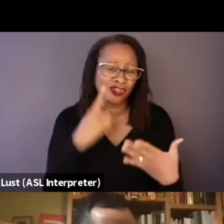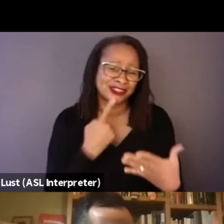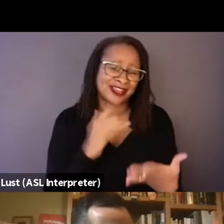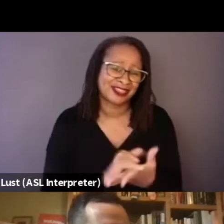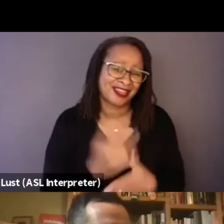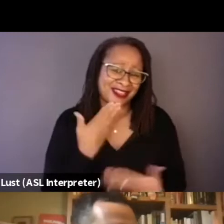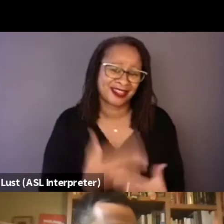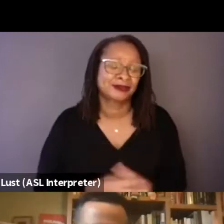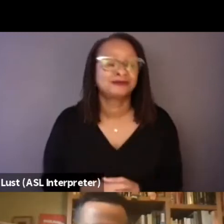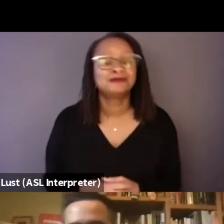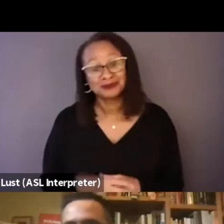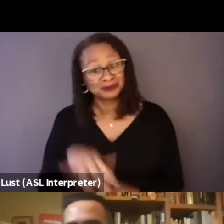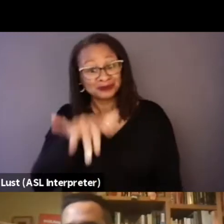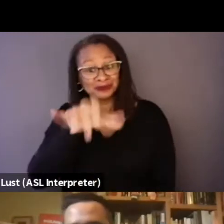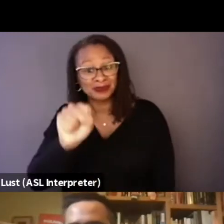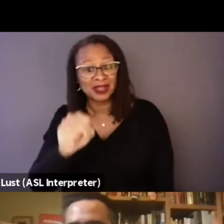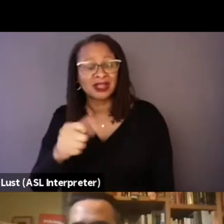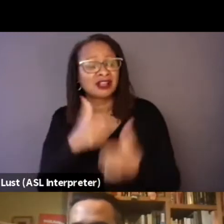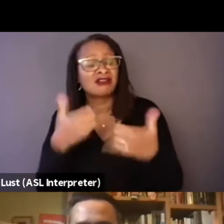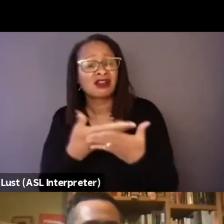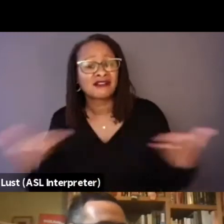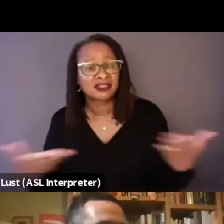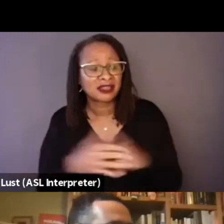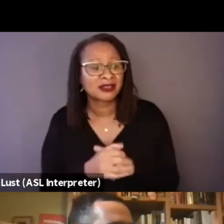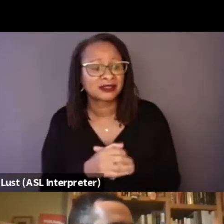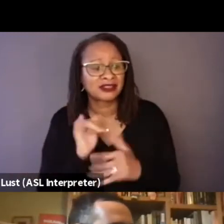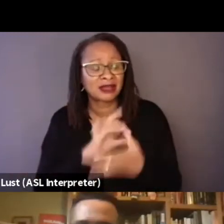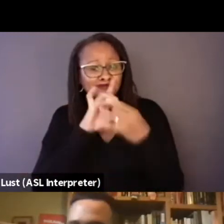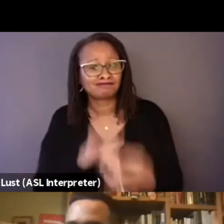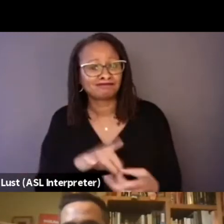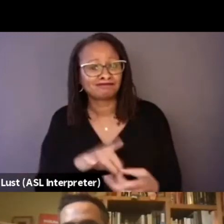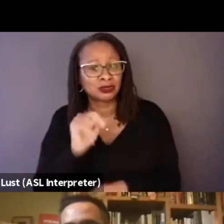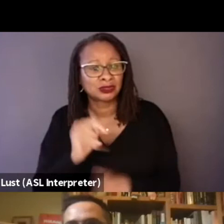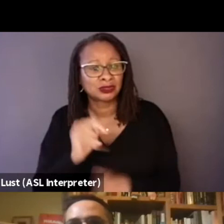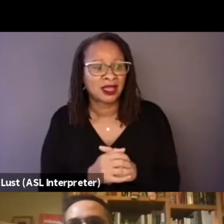Yeah, I mean, there was a lot of things that drew me to it. I think at a certain level,